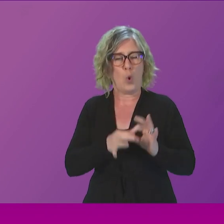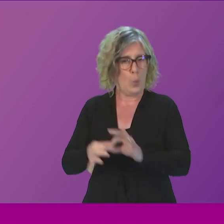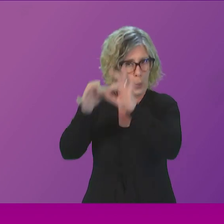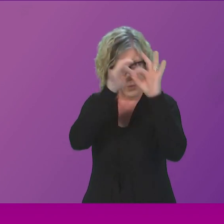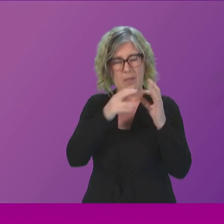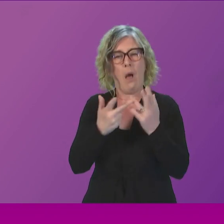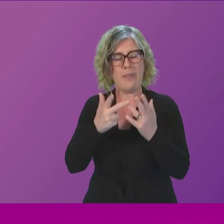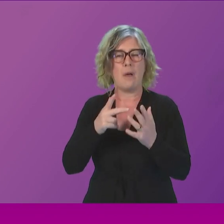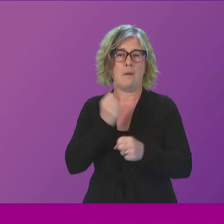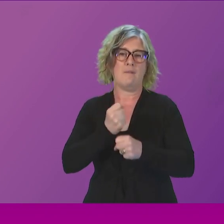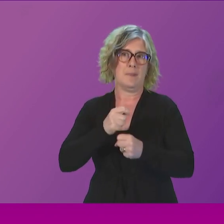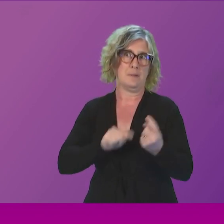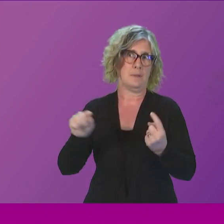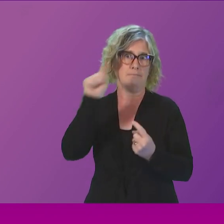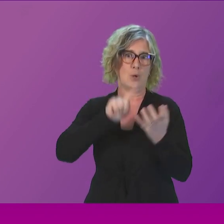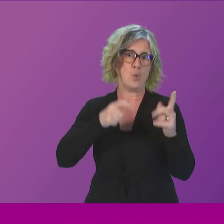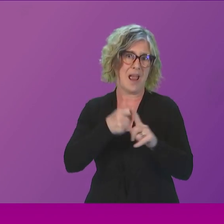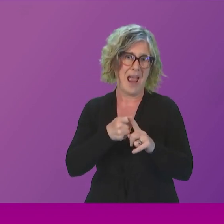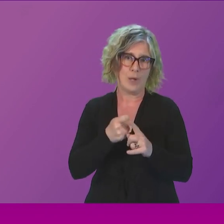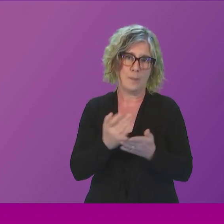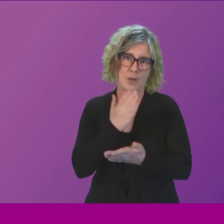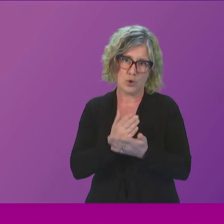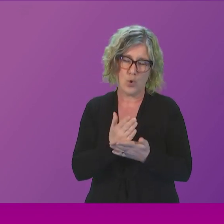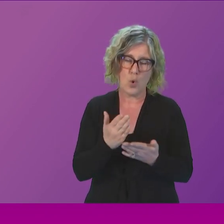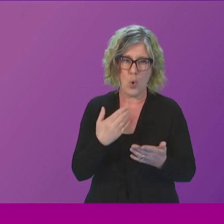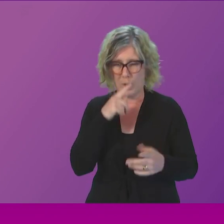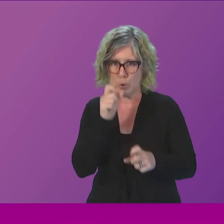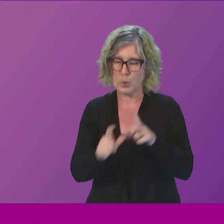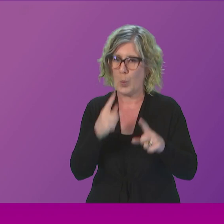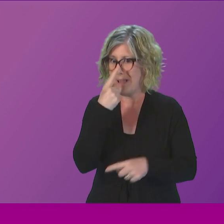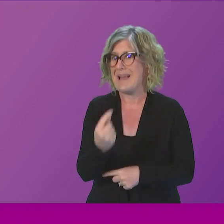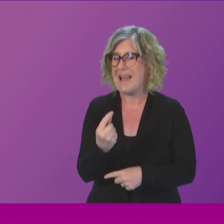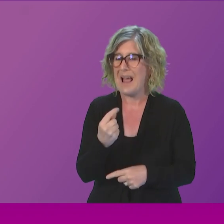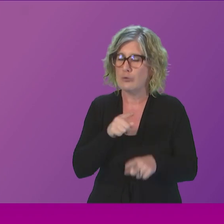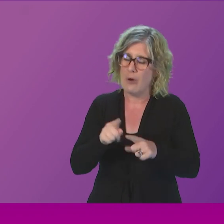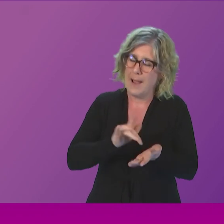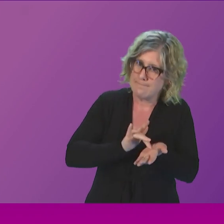some of those powers are reserved—to do what we can to eradicate human trafficking.